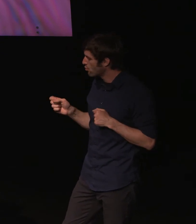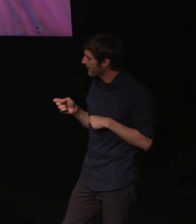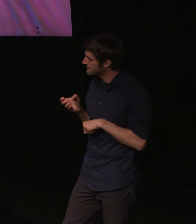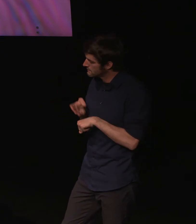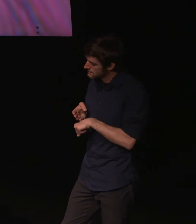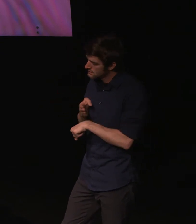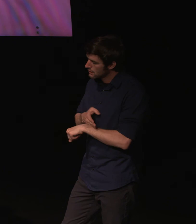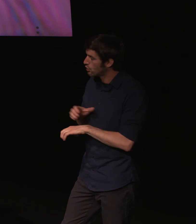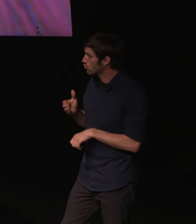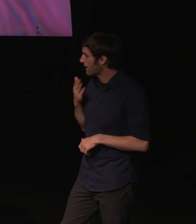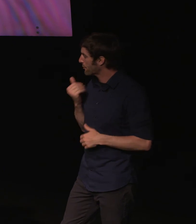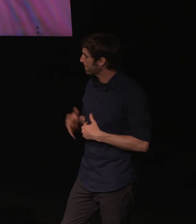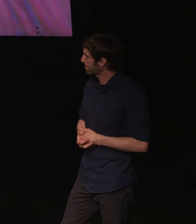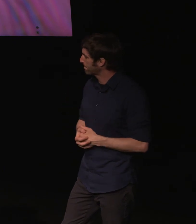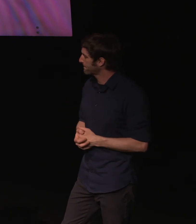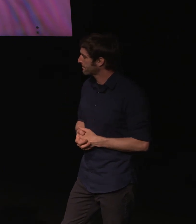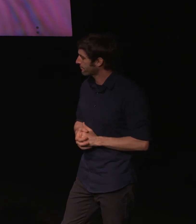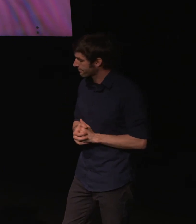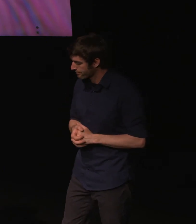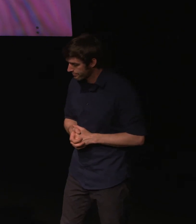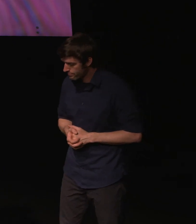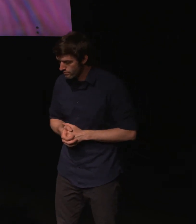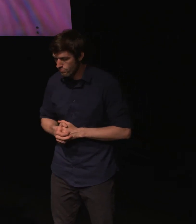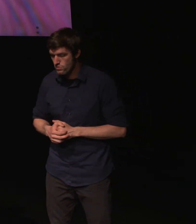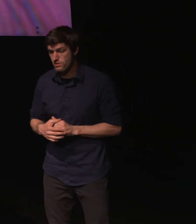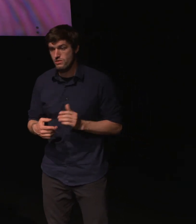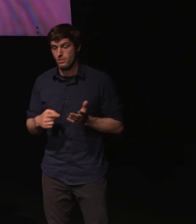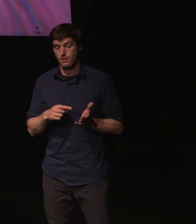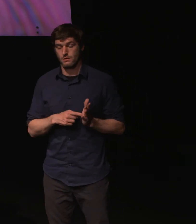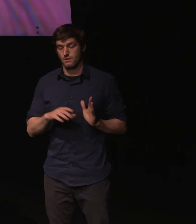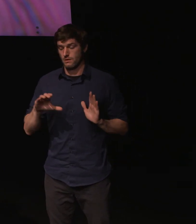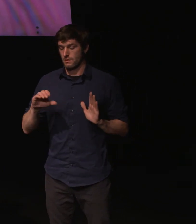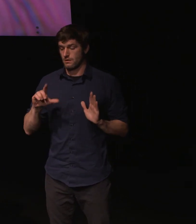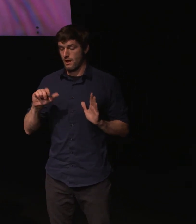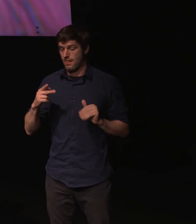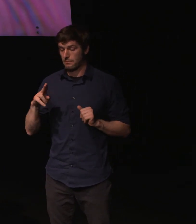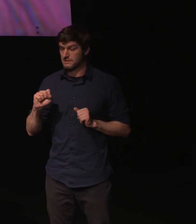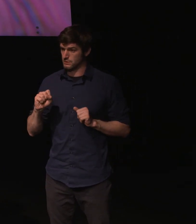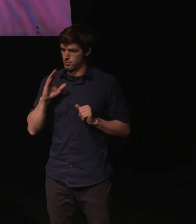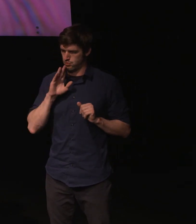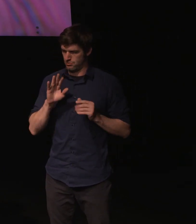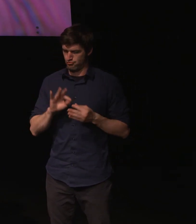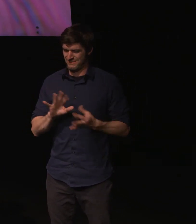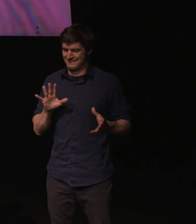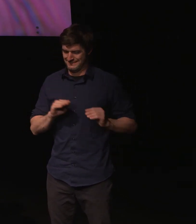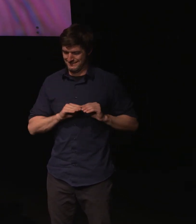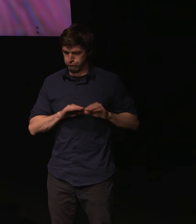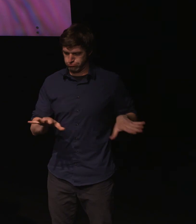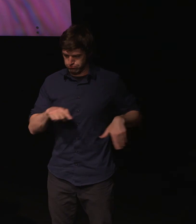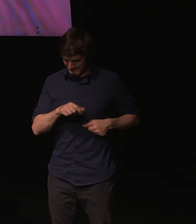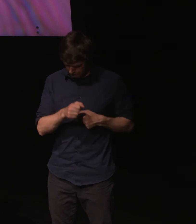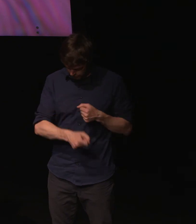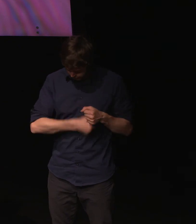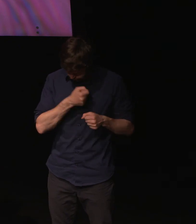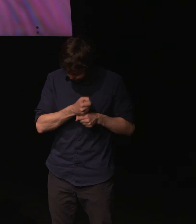So, Collapsus is slated for release later this year. We should be entirely finished with it